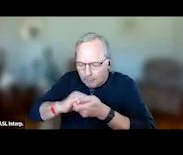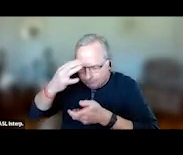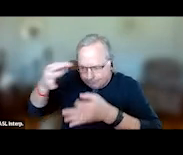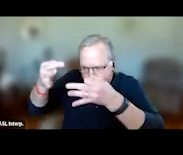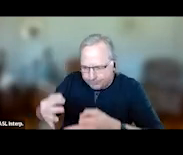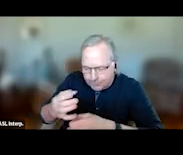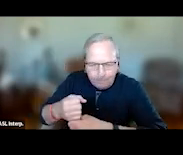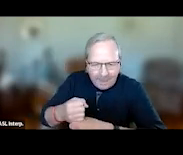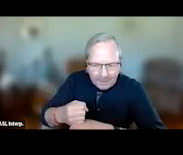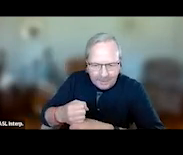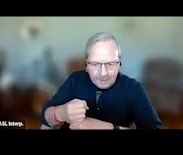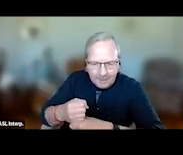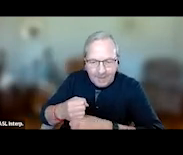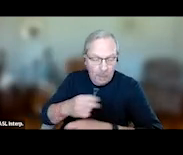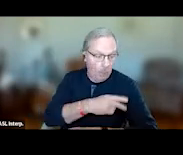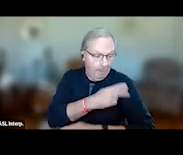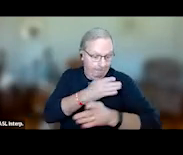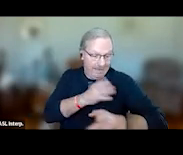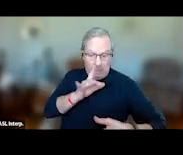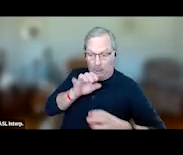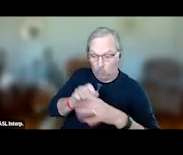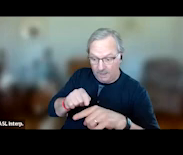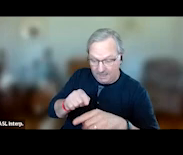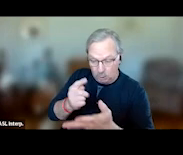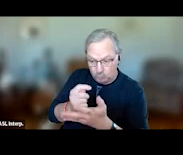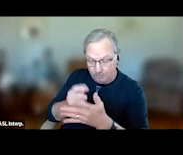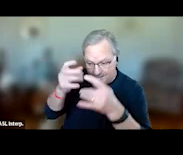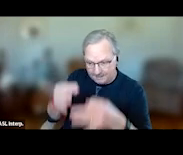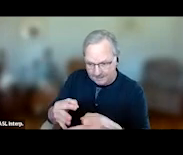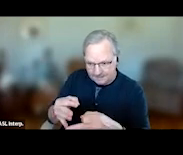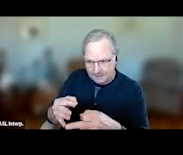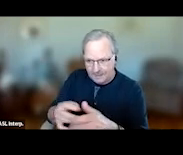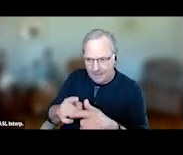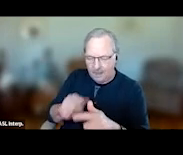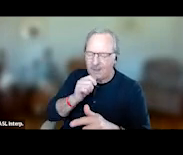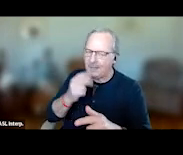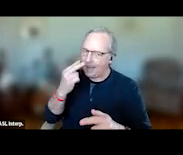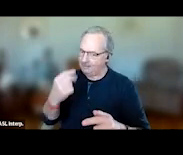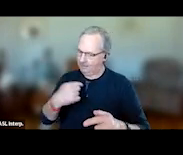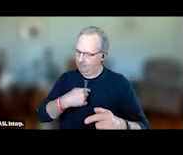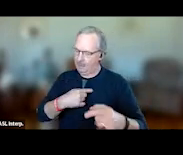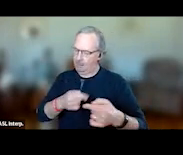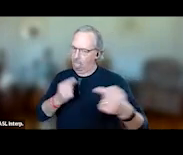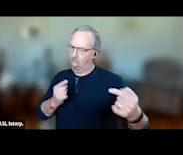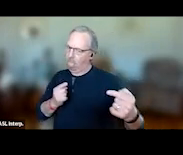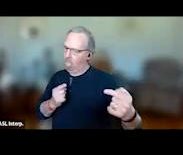So when patients are included in treatment decisions, they're much less likely to see you as an adversary and less likely to become upset.